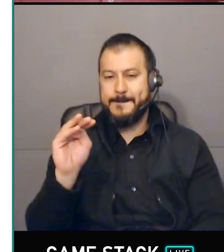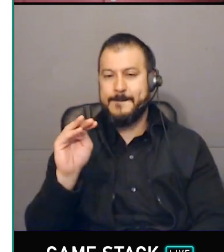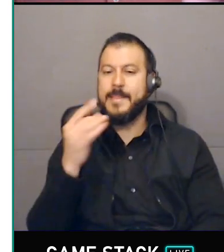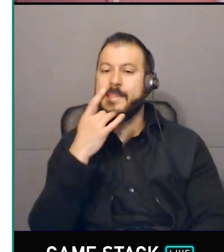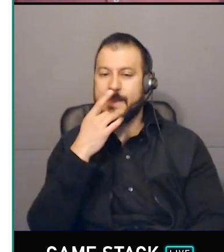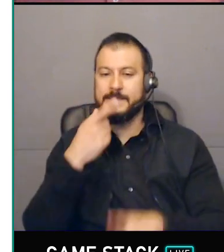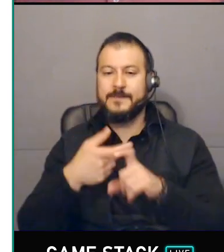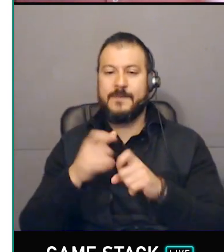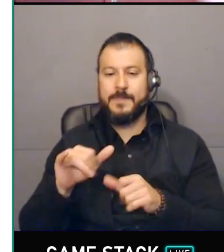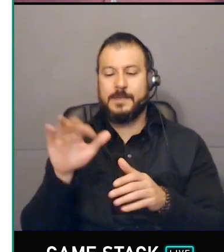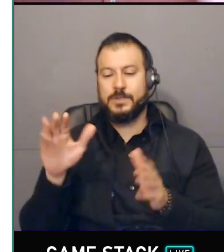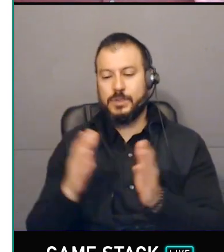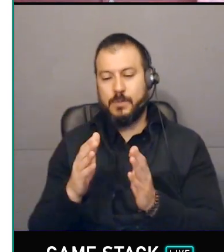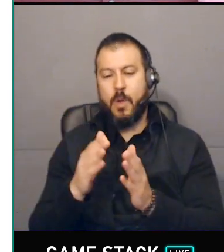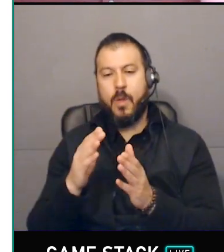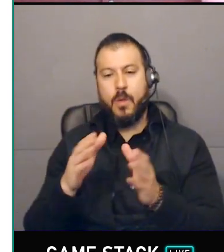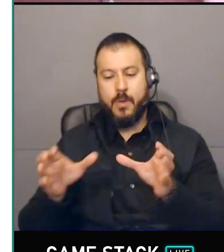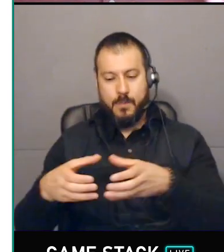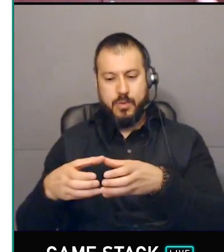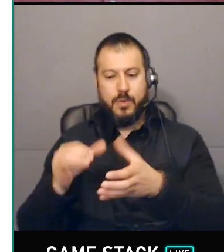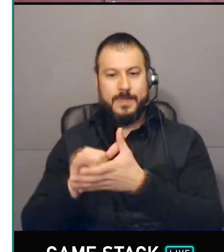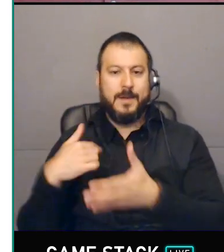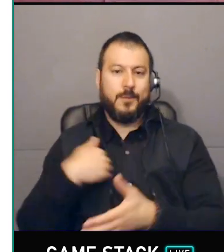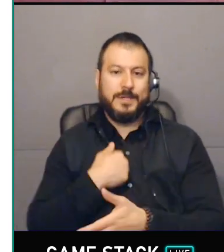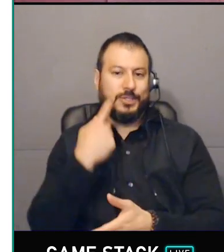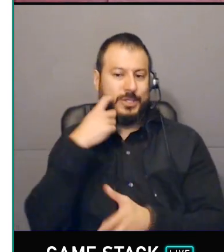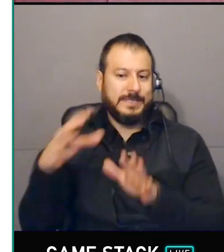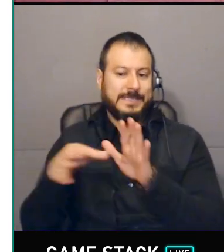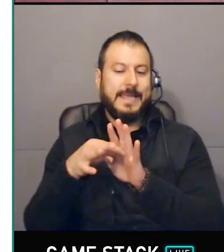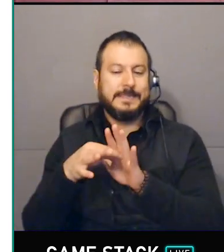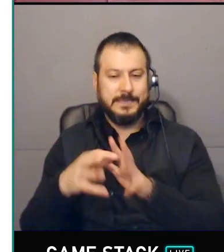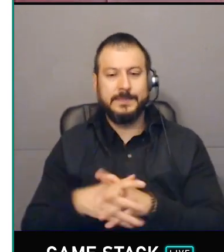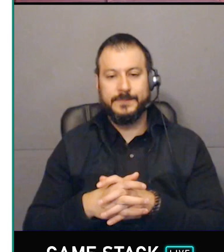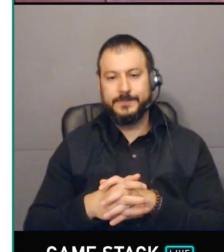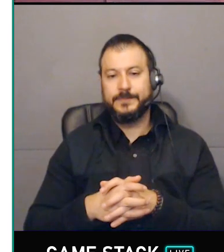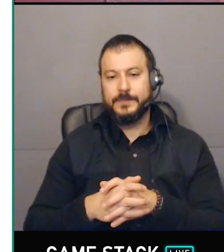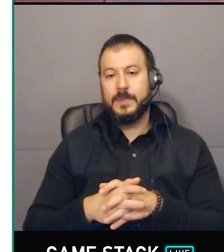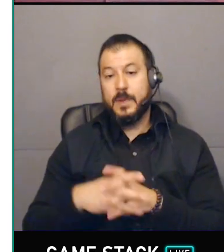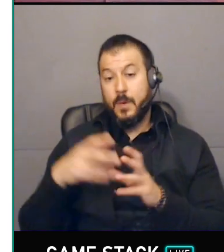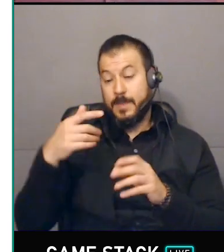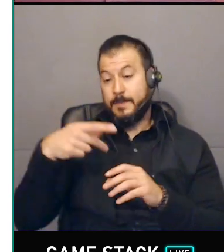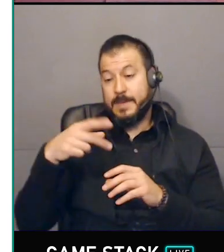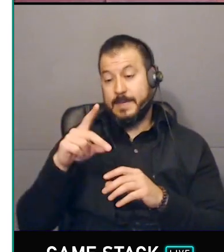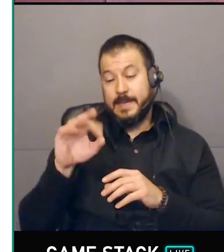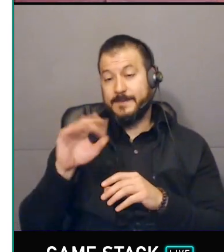M lights from the small pool that we just selected. Now, because the pdf's are the same,